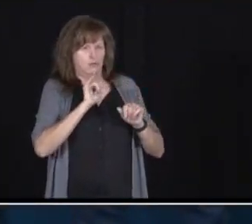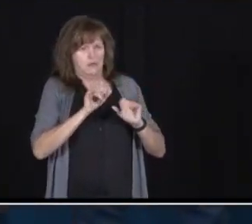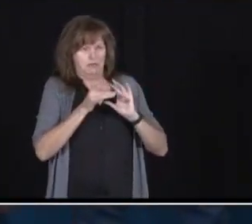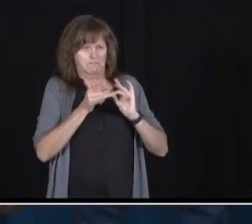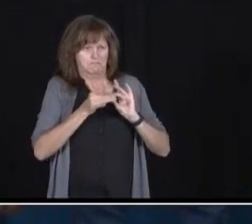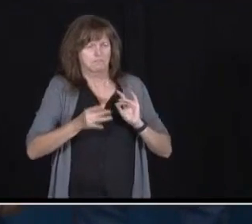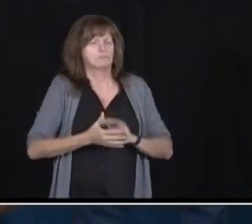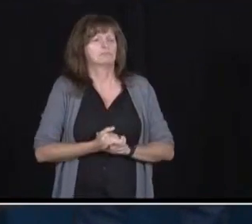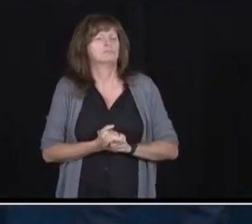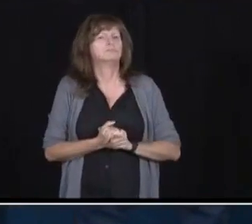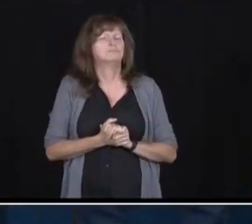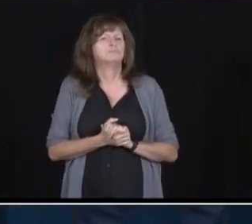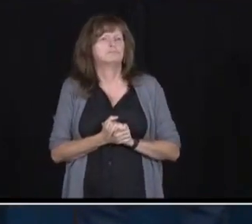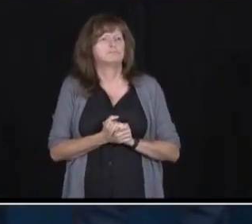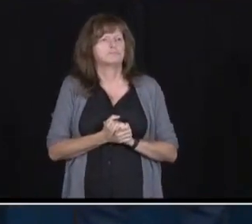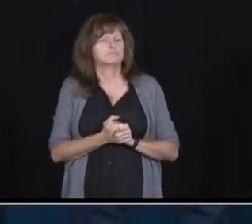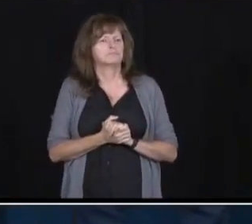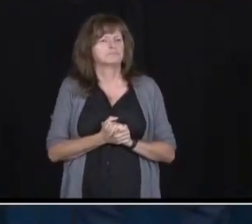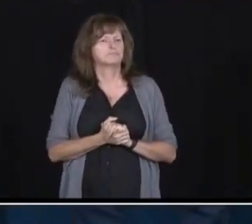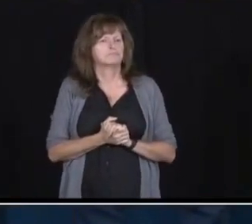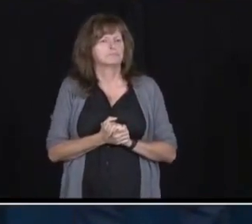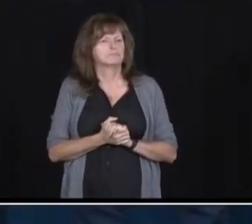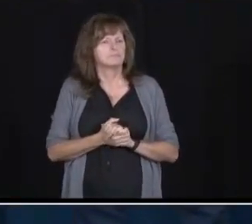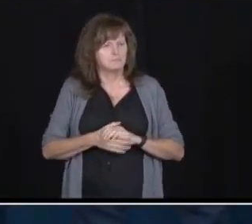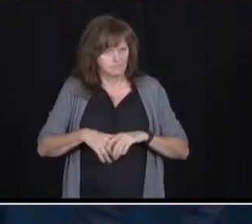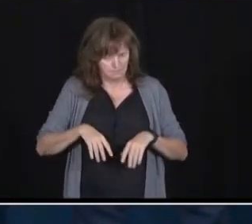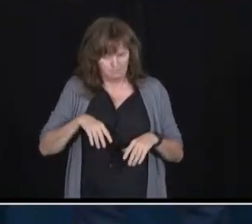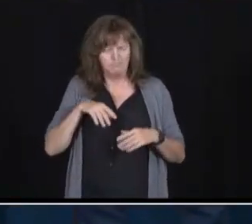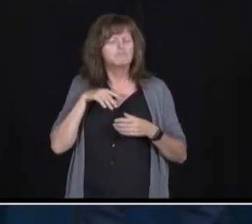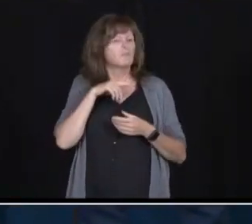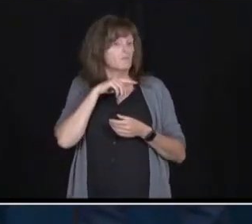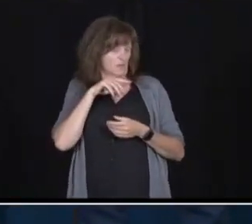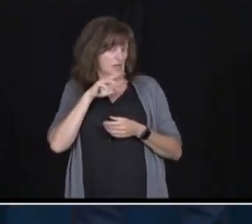Williams and/or Dr hire to answer. Yes, thank you for the question.